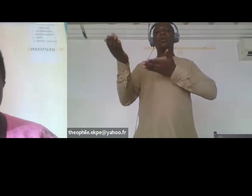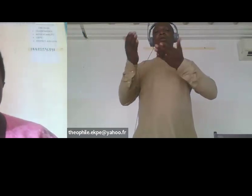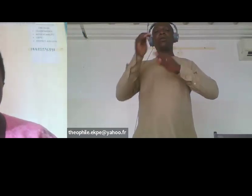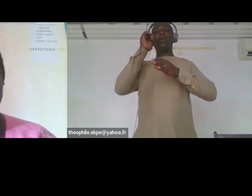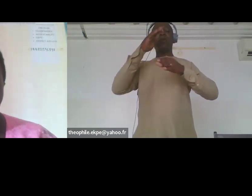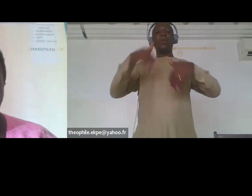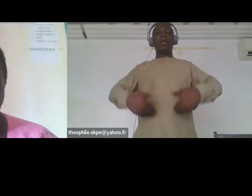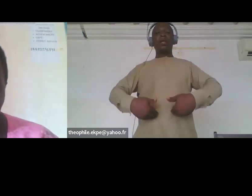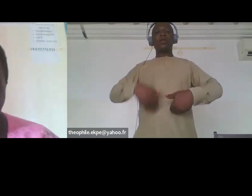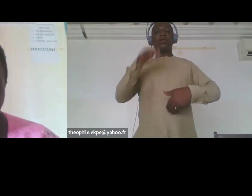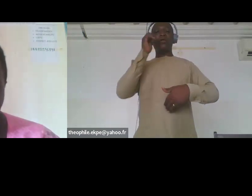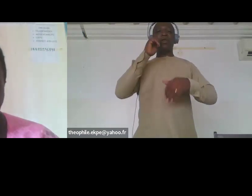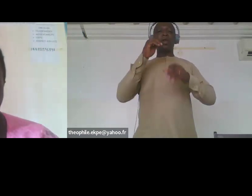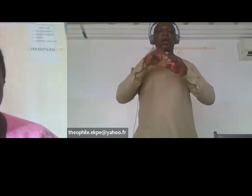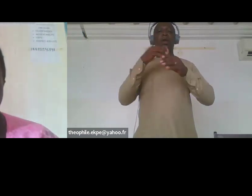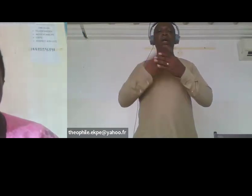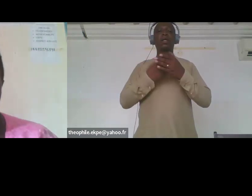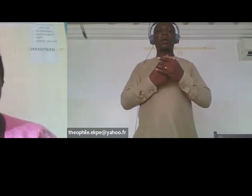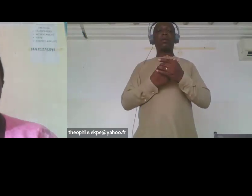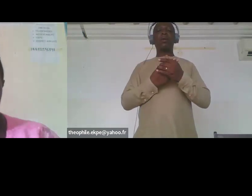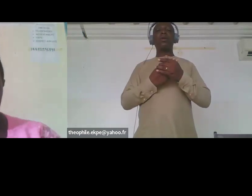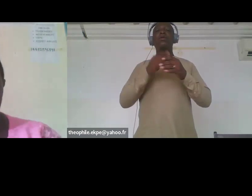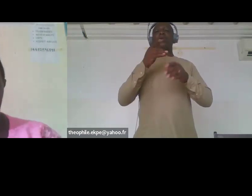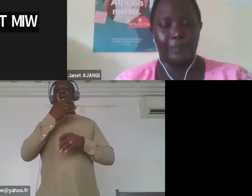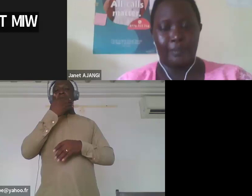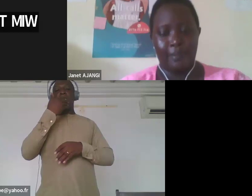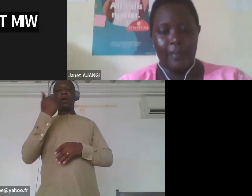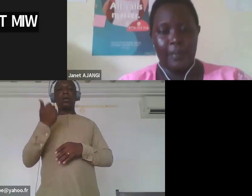womens with disabilities thank